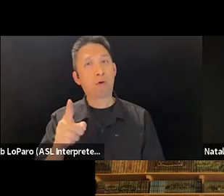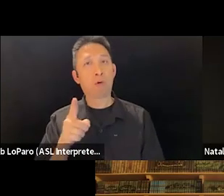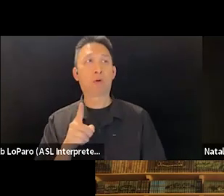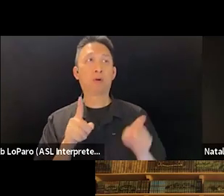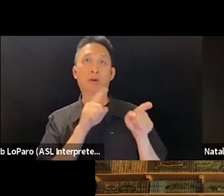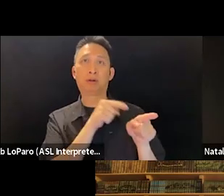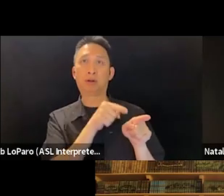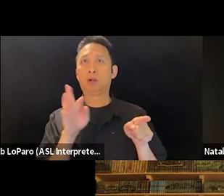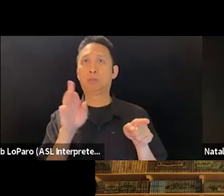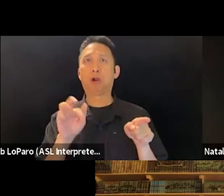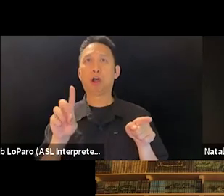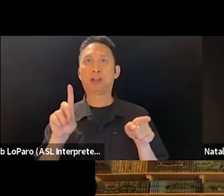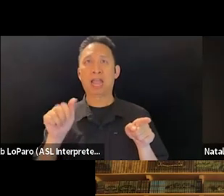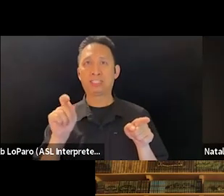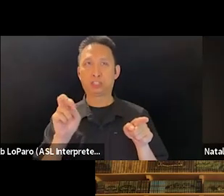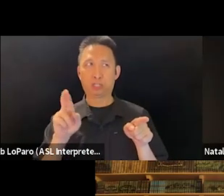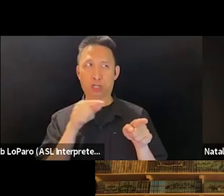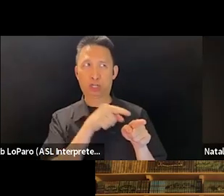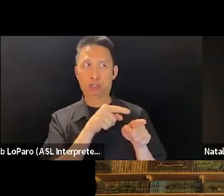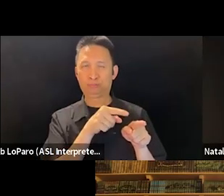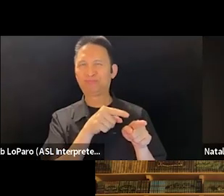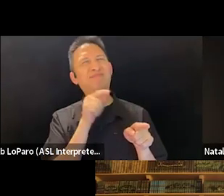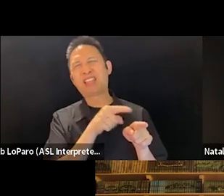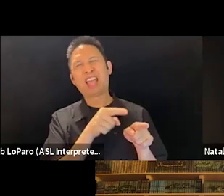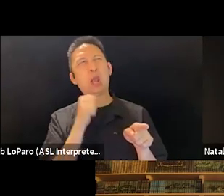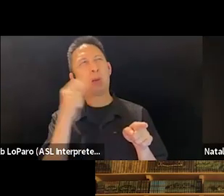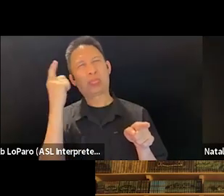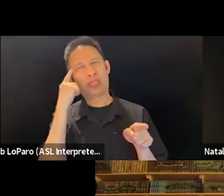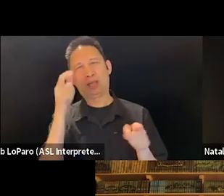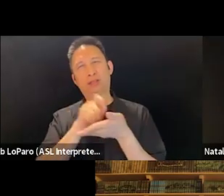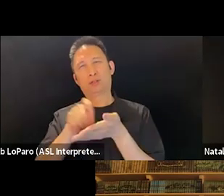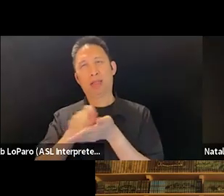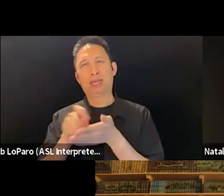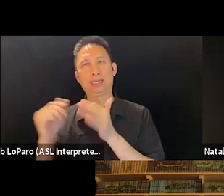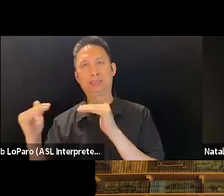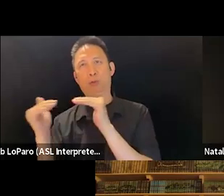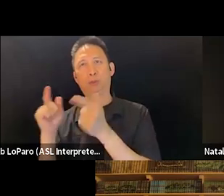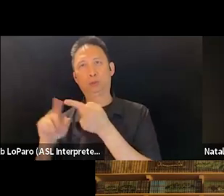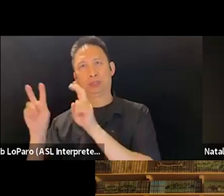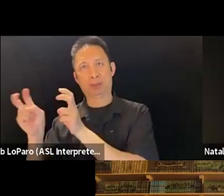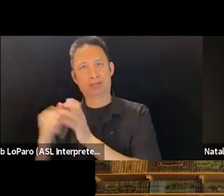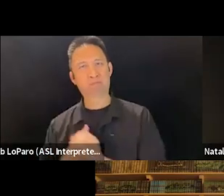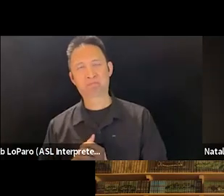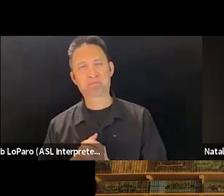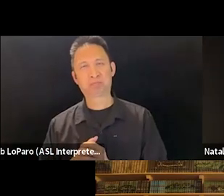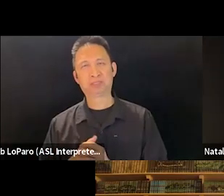the writing is as important as the topic that fits for the slot.